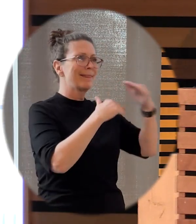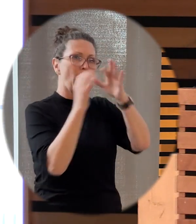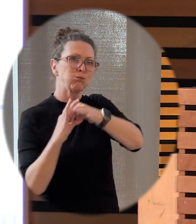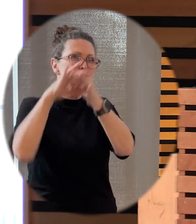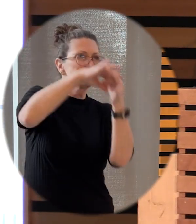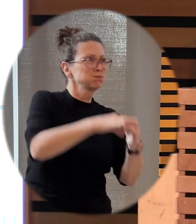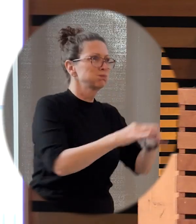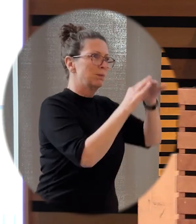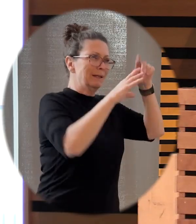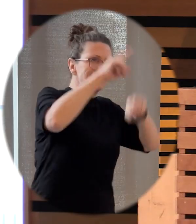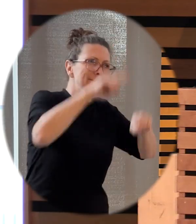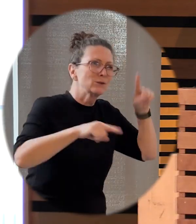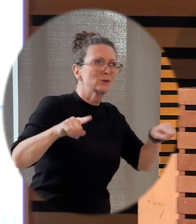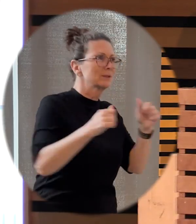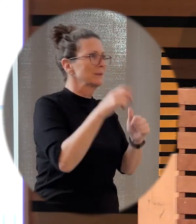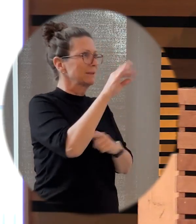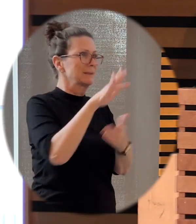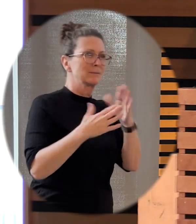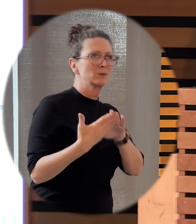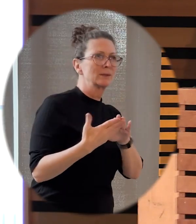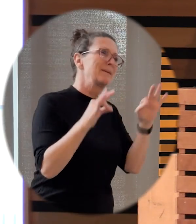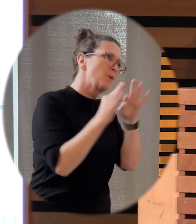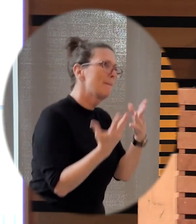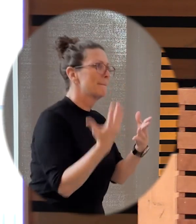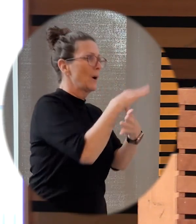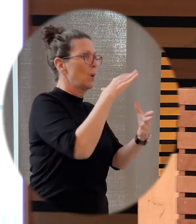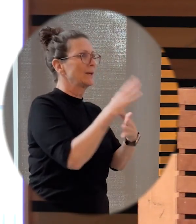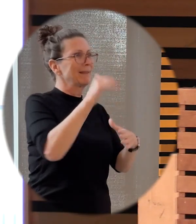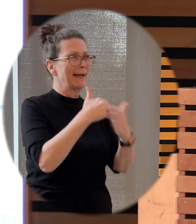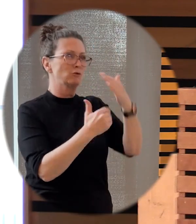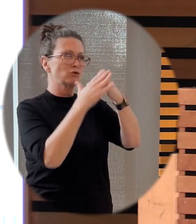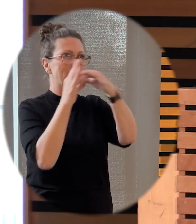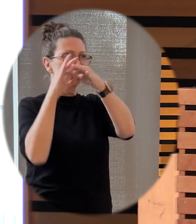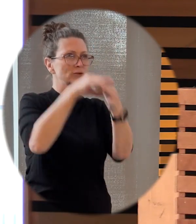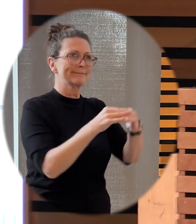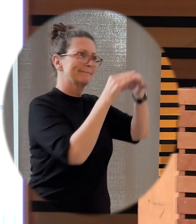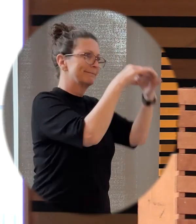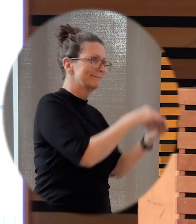diversity in the disability community and we need to prioritize intersectionality highlighting the